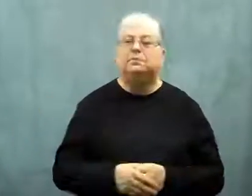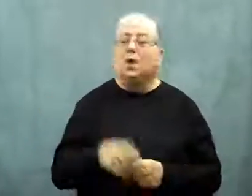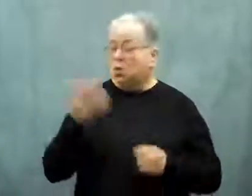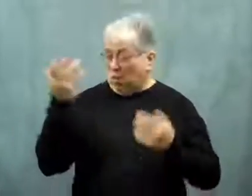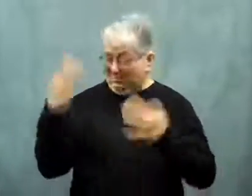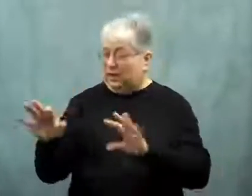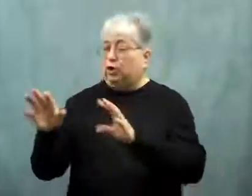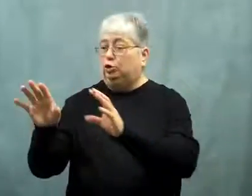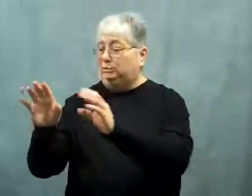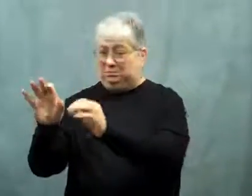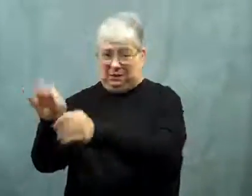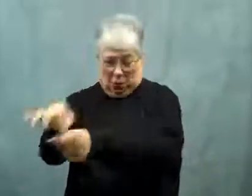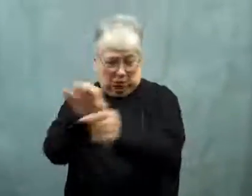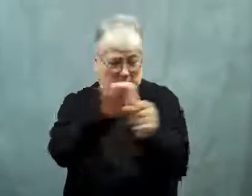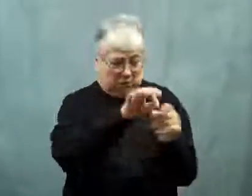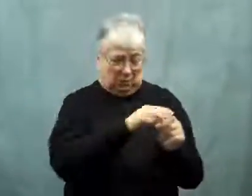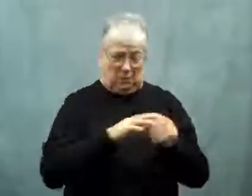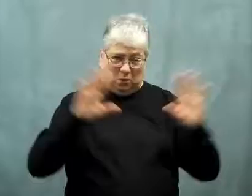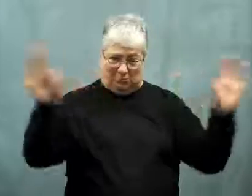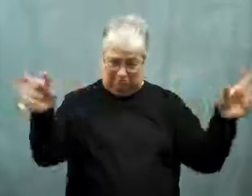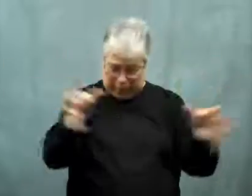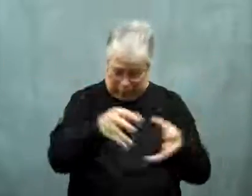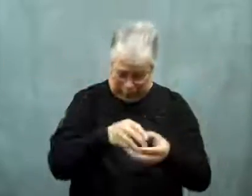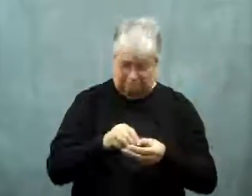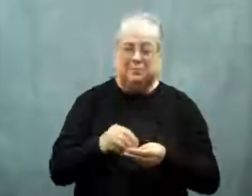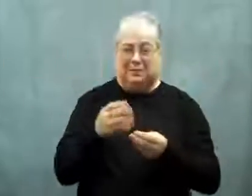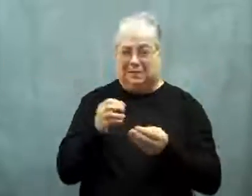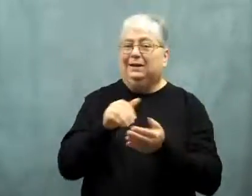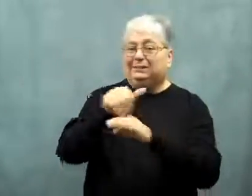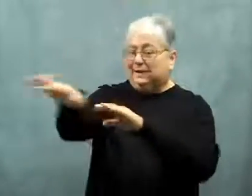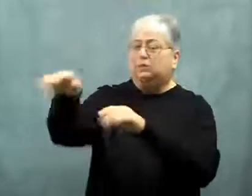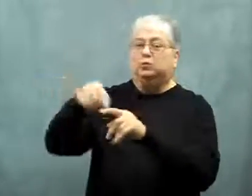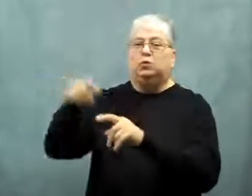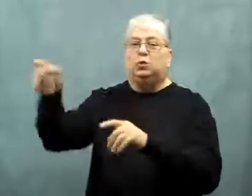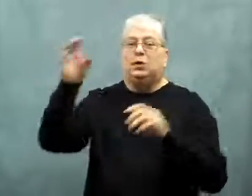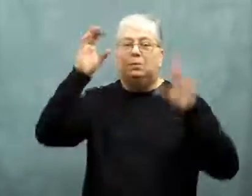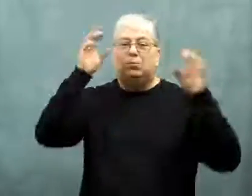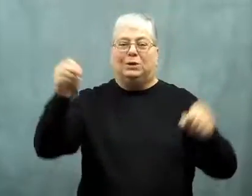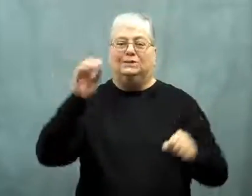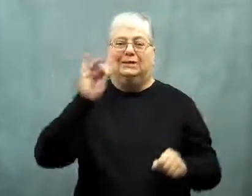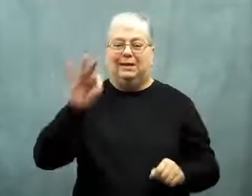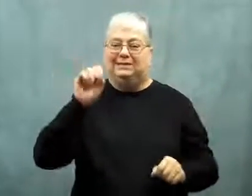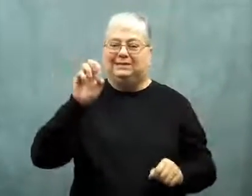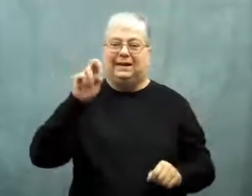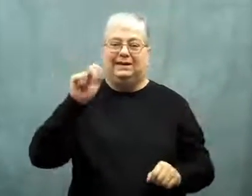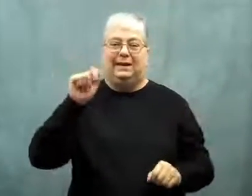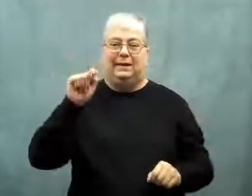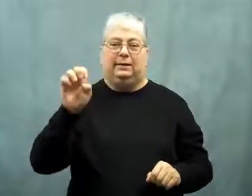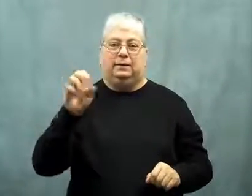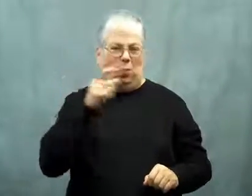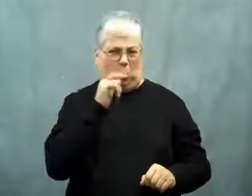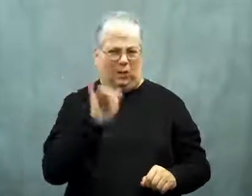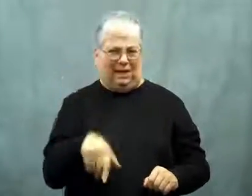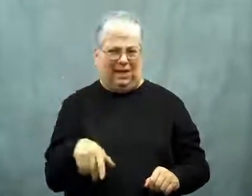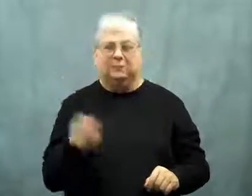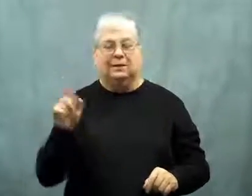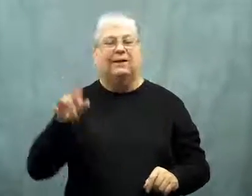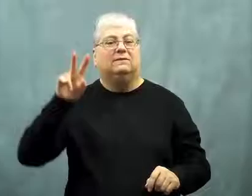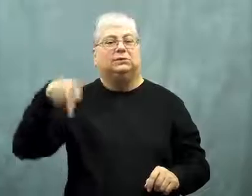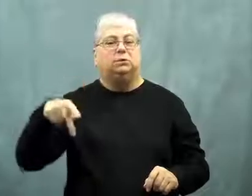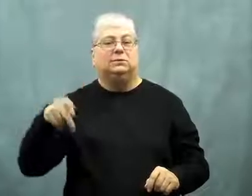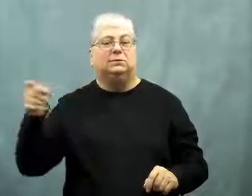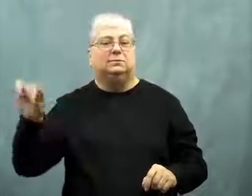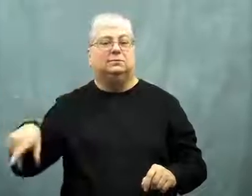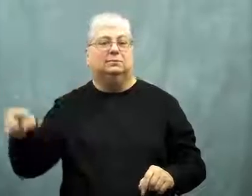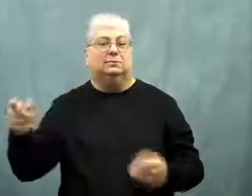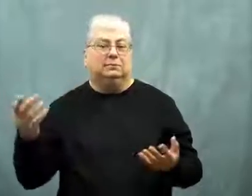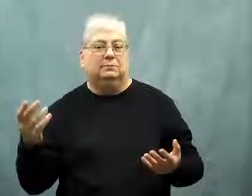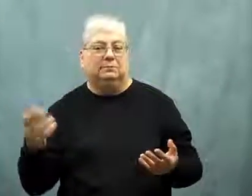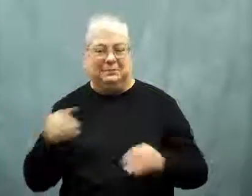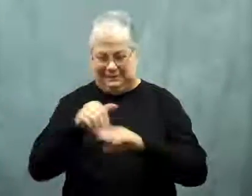Each state's electoral votes are then sent to the President of the Senate.